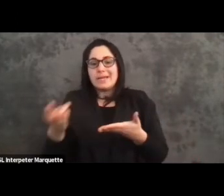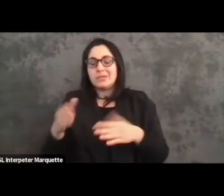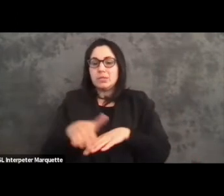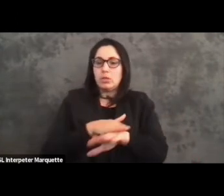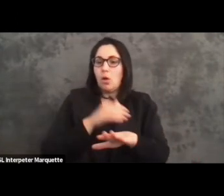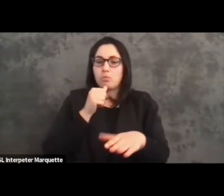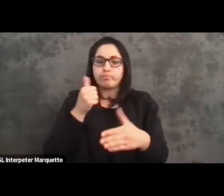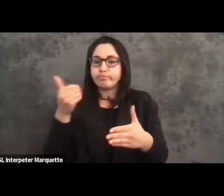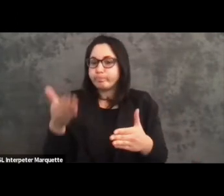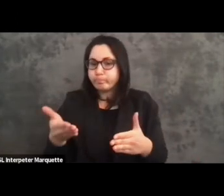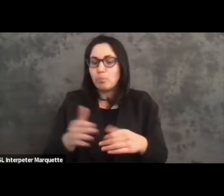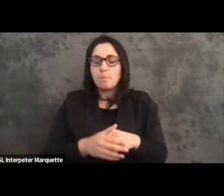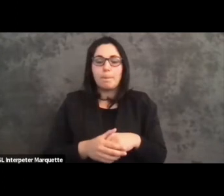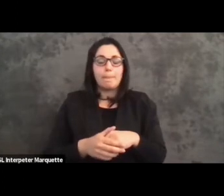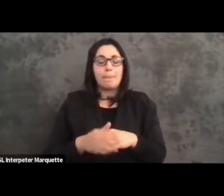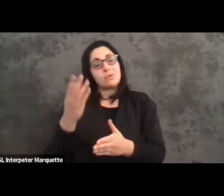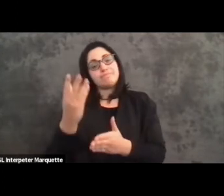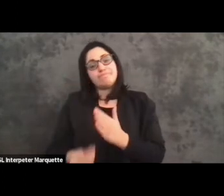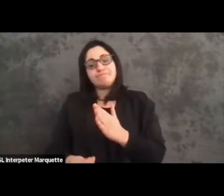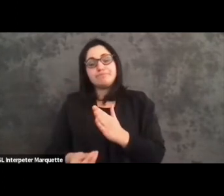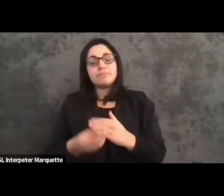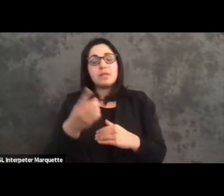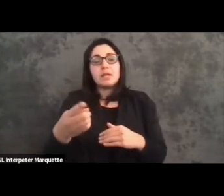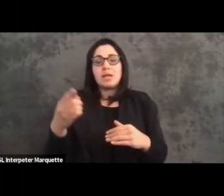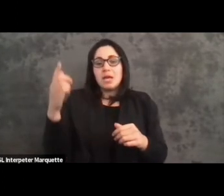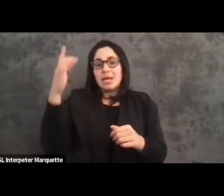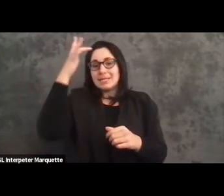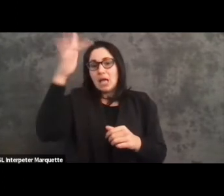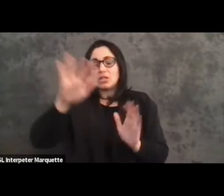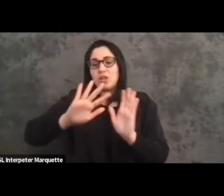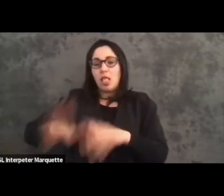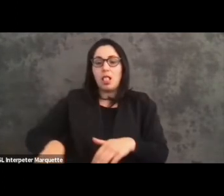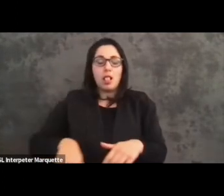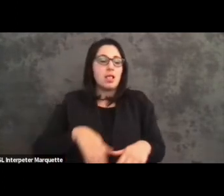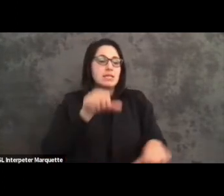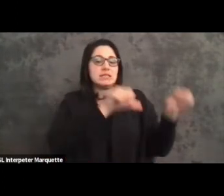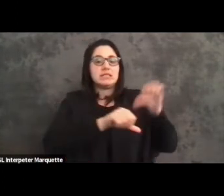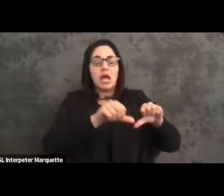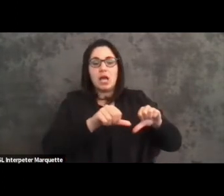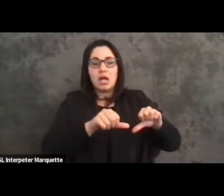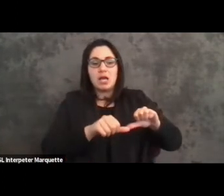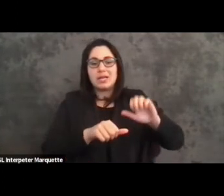for all. Resources and mobilization were slow or altogether absent.